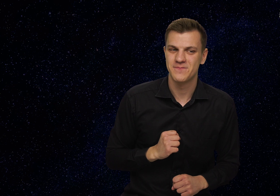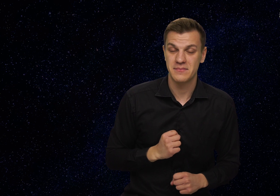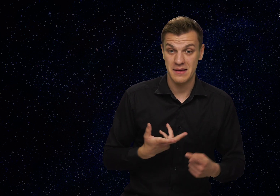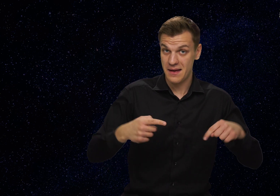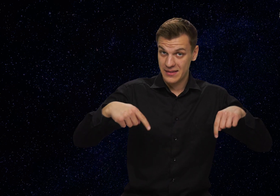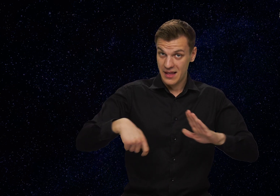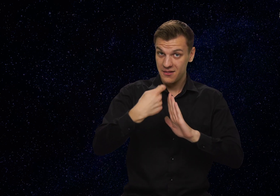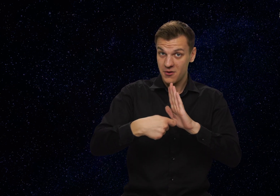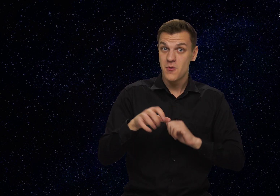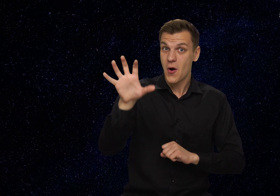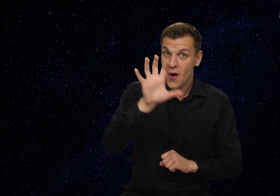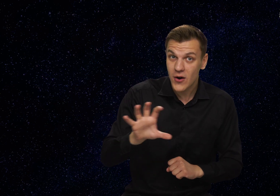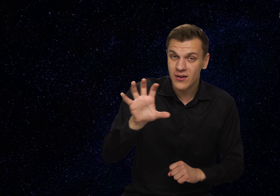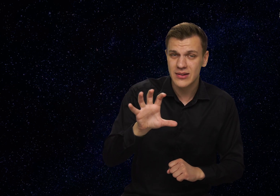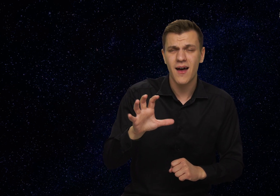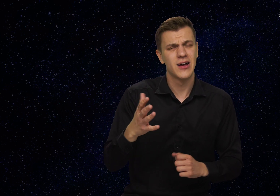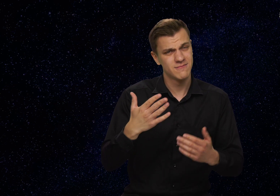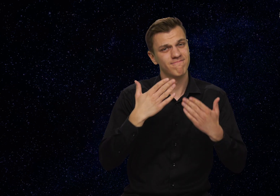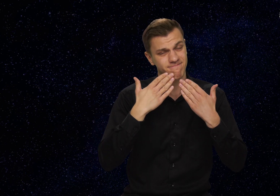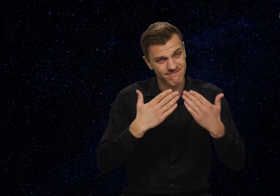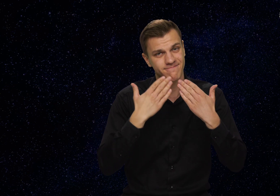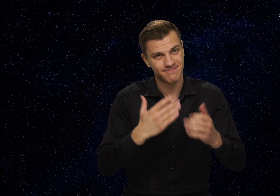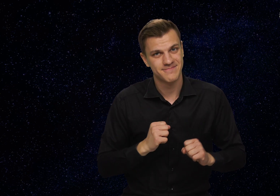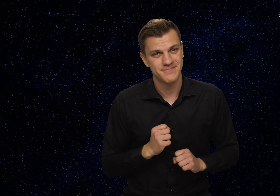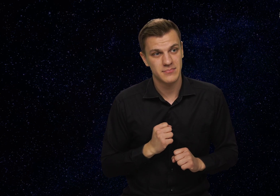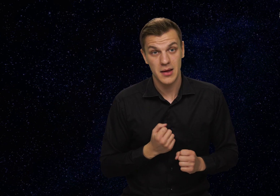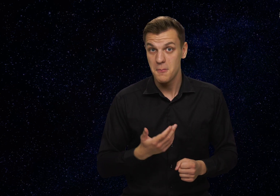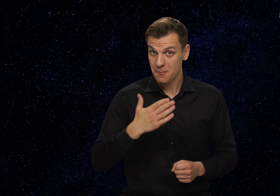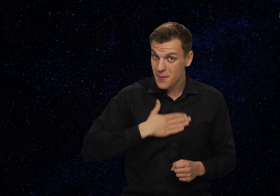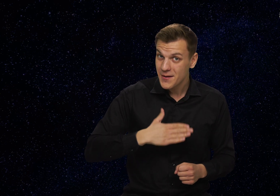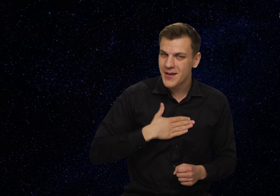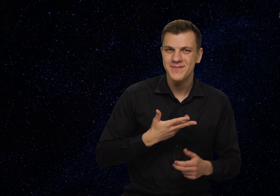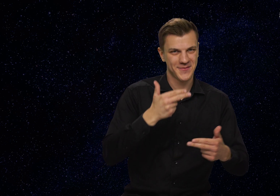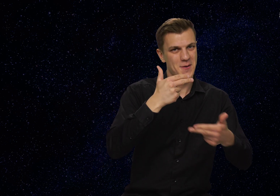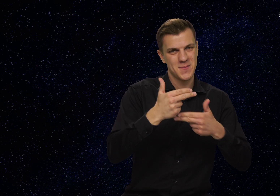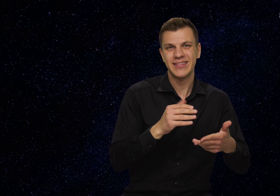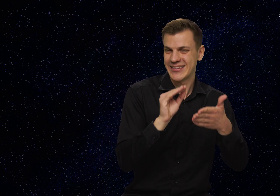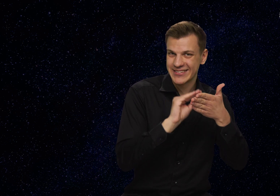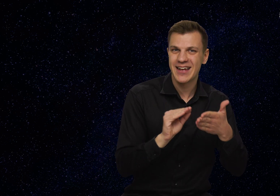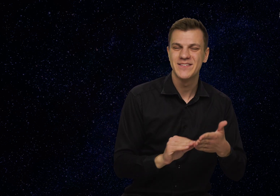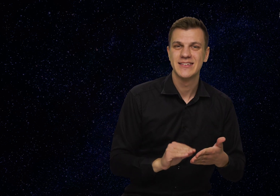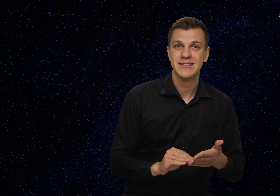Thank you for watching this episode. If you liked it, please write us about it in a comment below the video